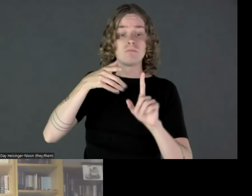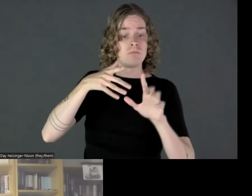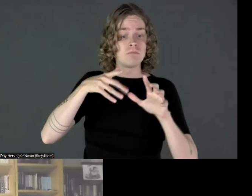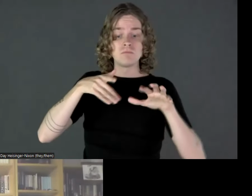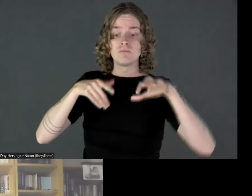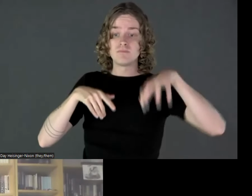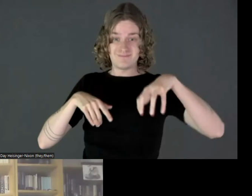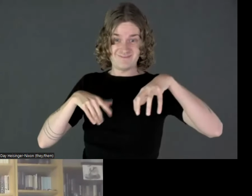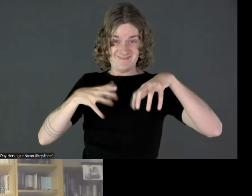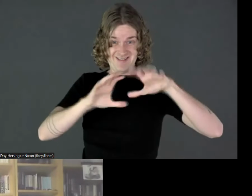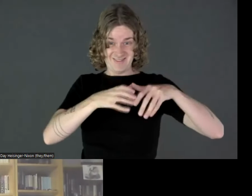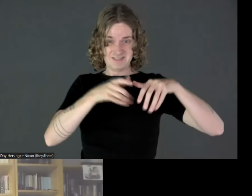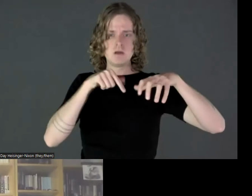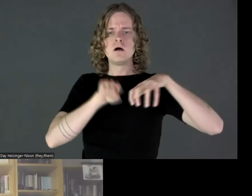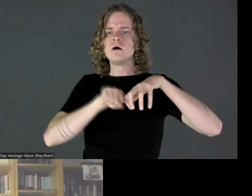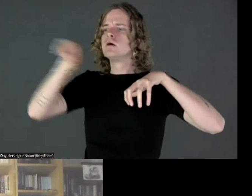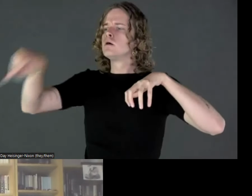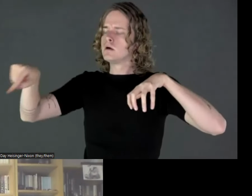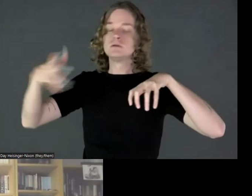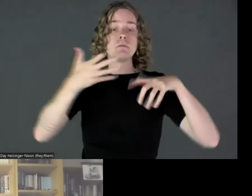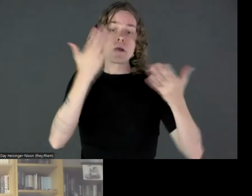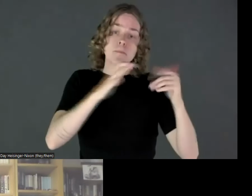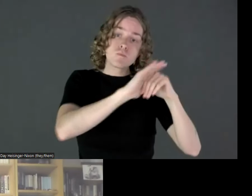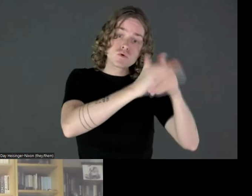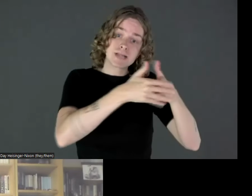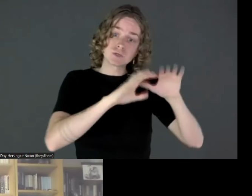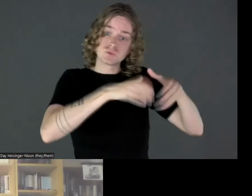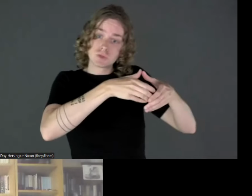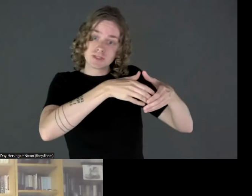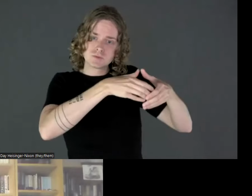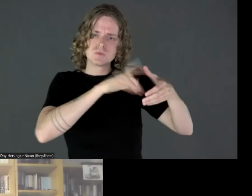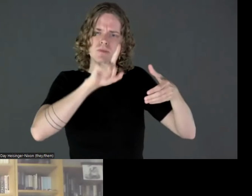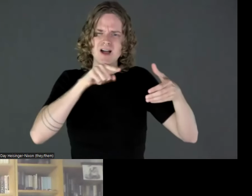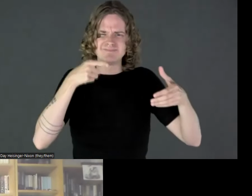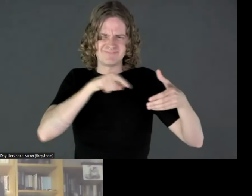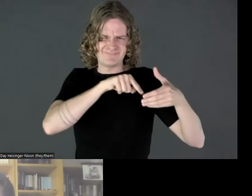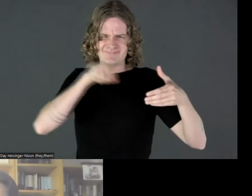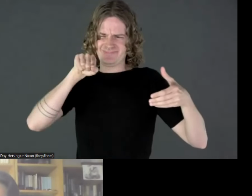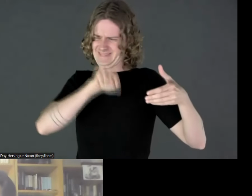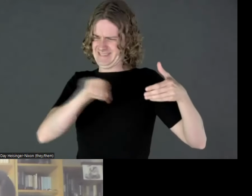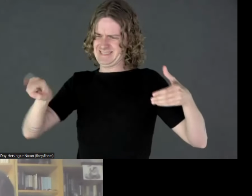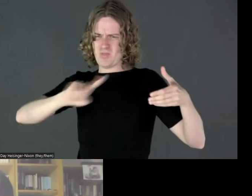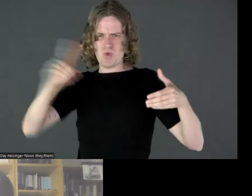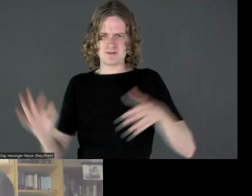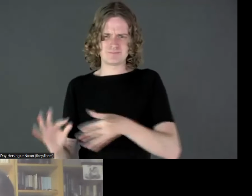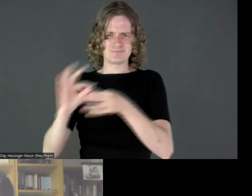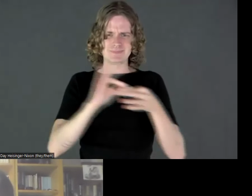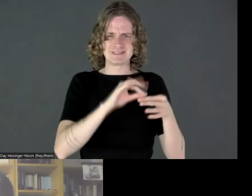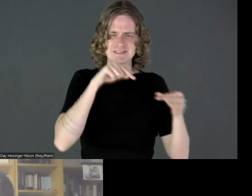that works. What we know already and what I can share to reiterate what was mentioned by Anise.